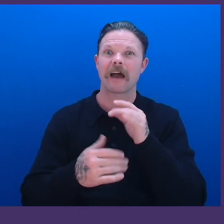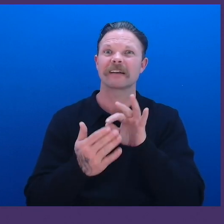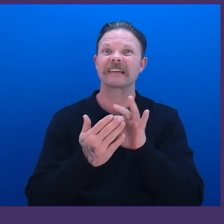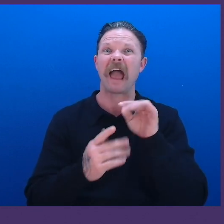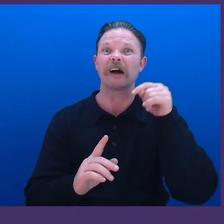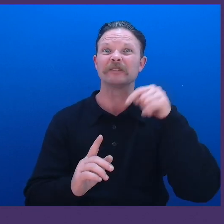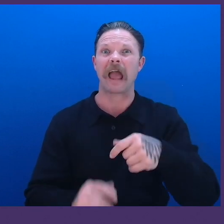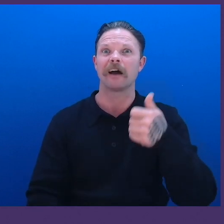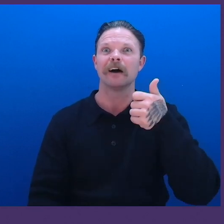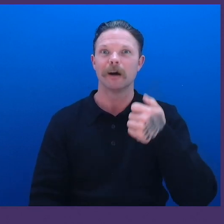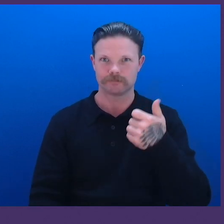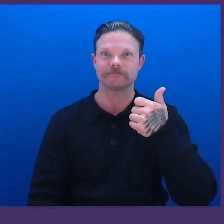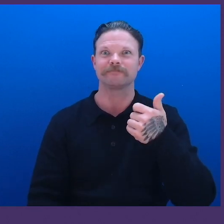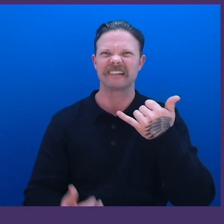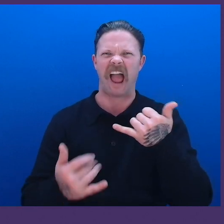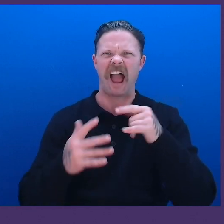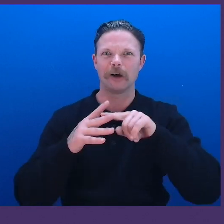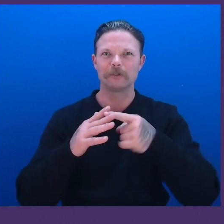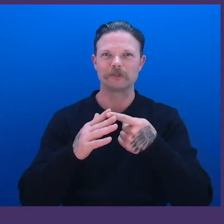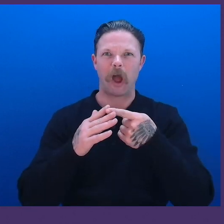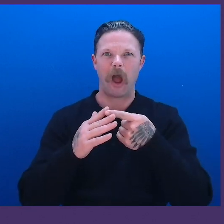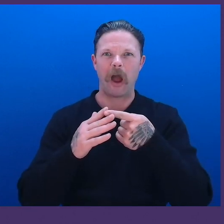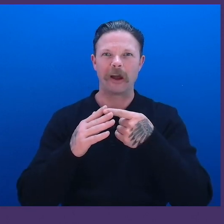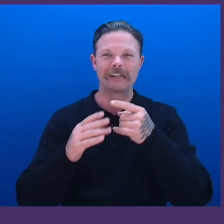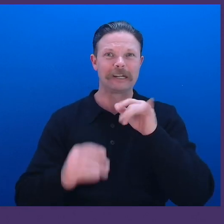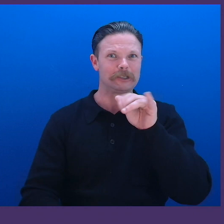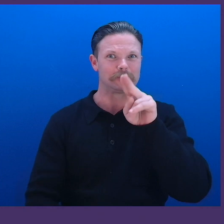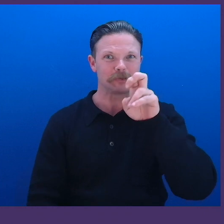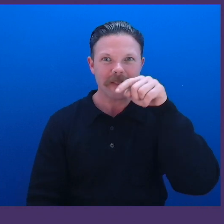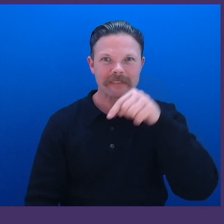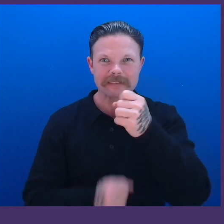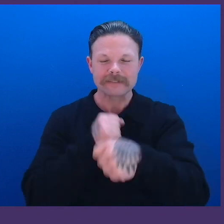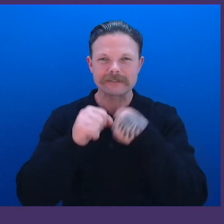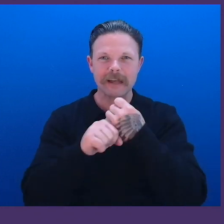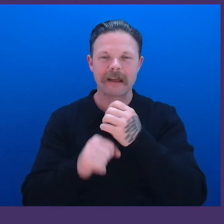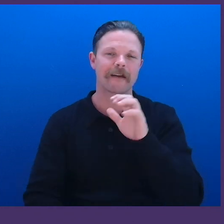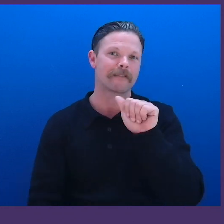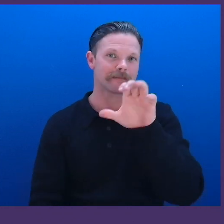In June this year, the Act will be applicable.